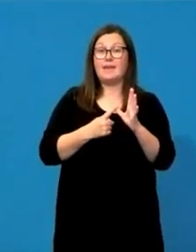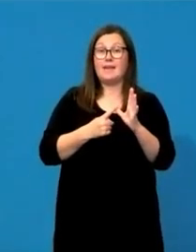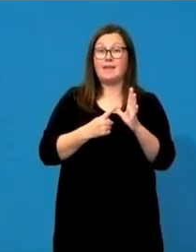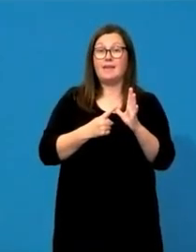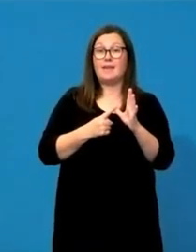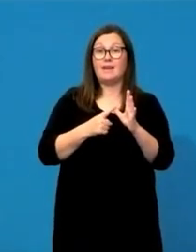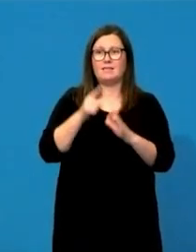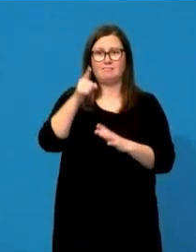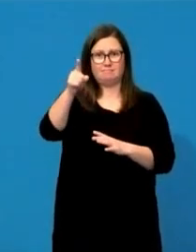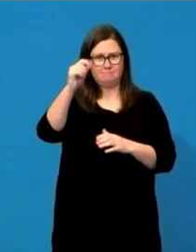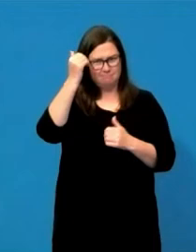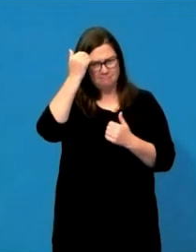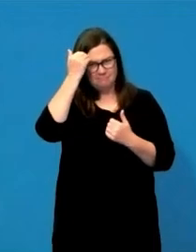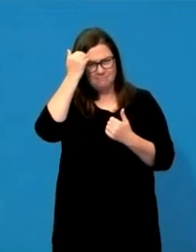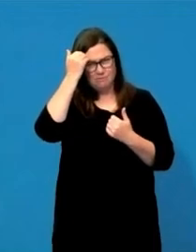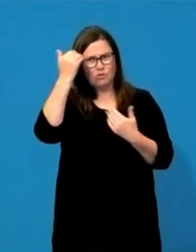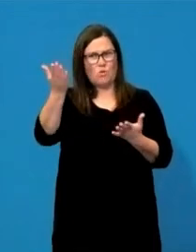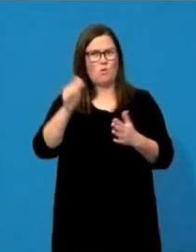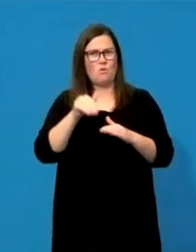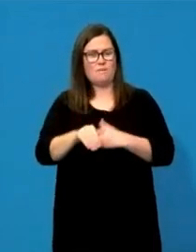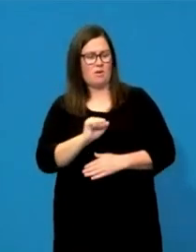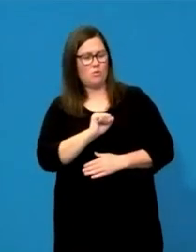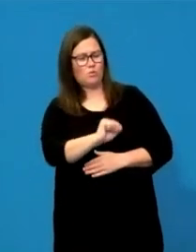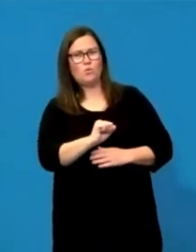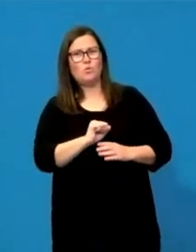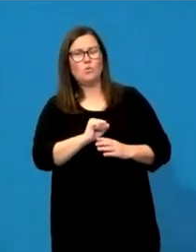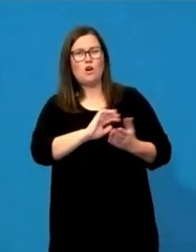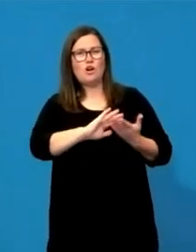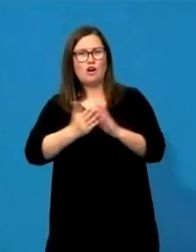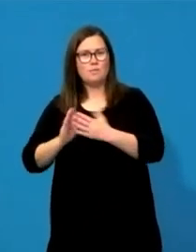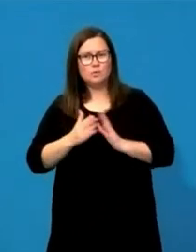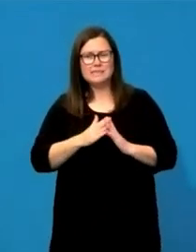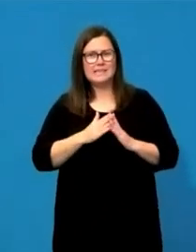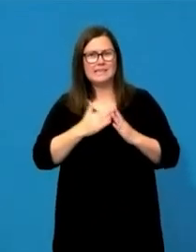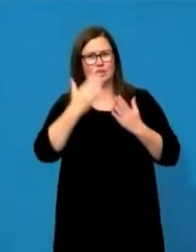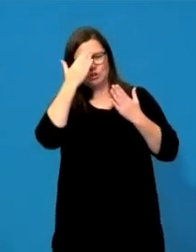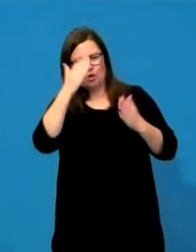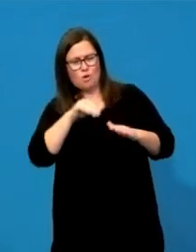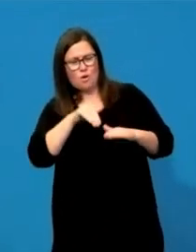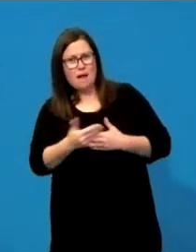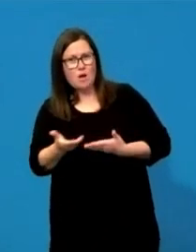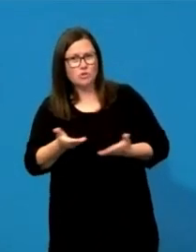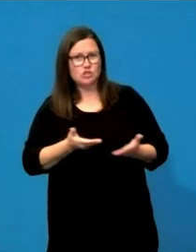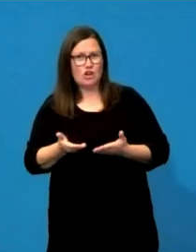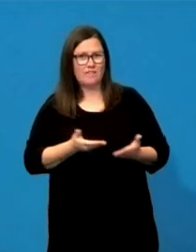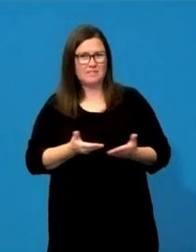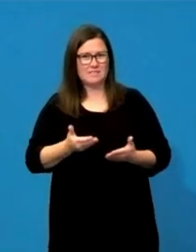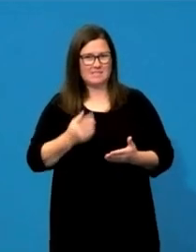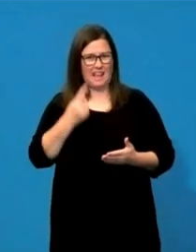of these difficulties at the time they approved the plan? They are fairly obvious, aren't they?